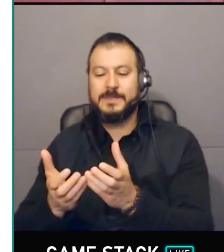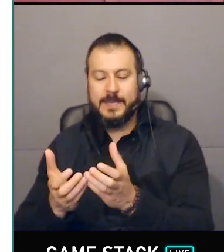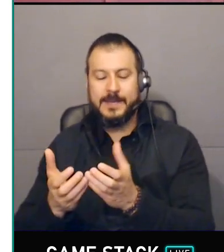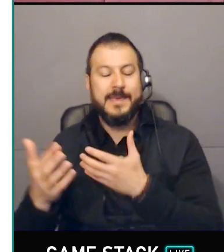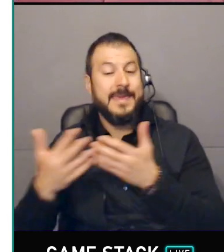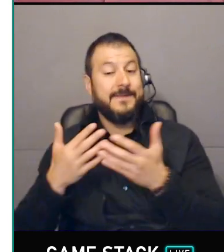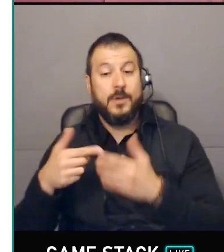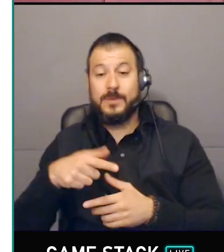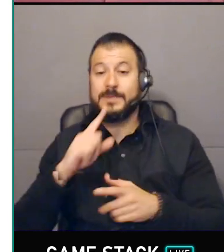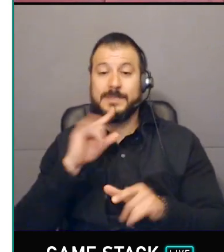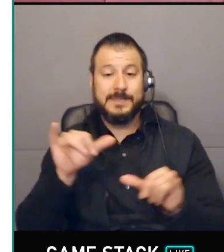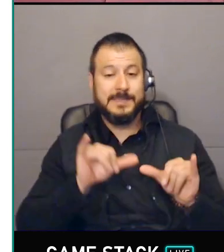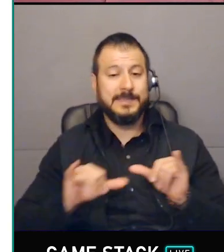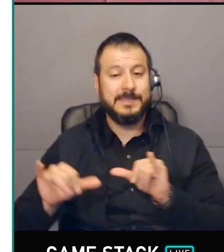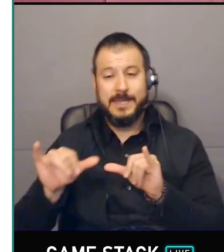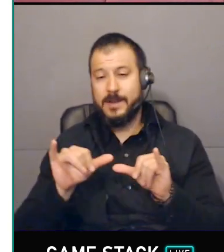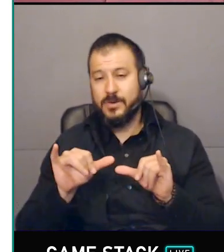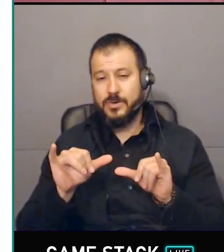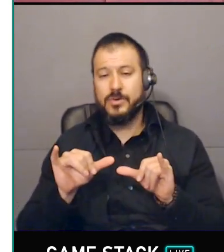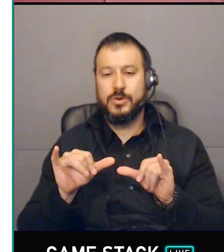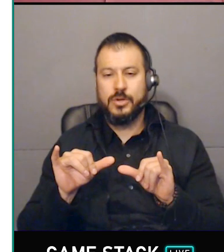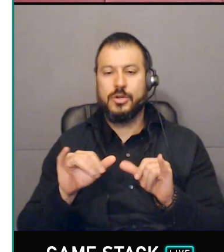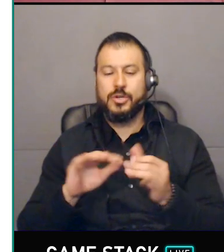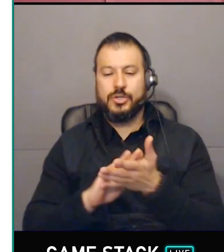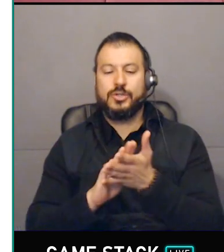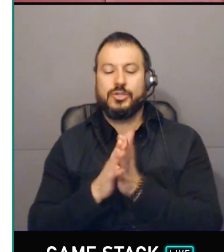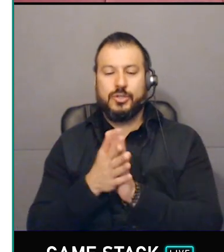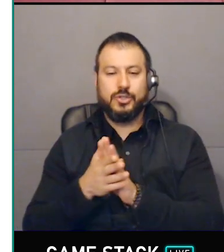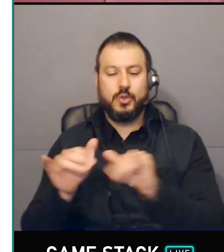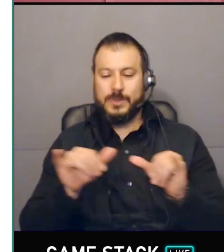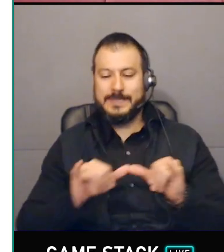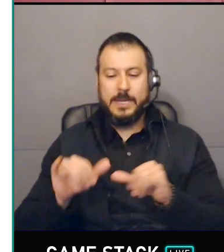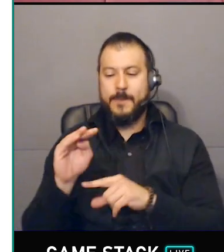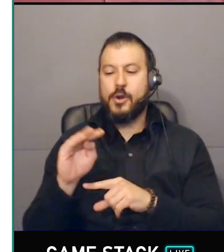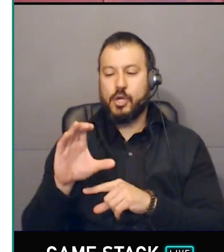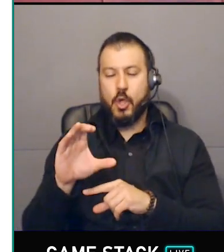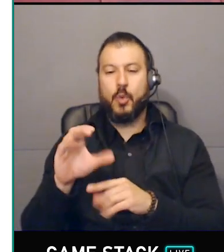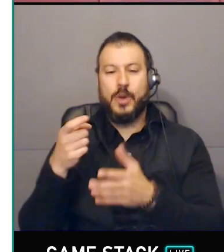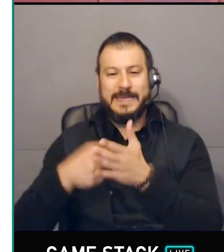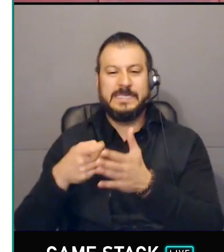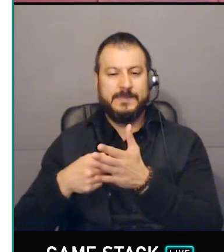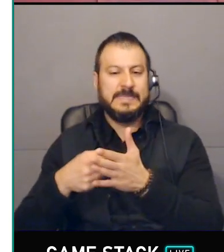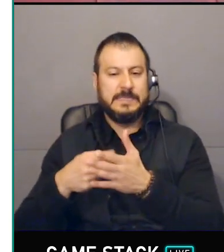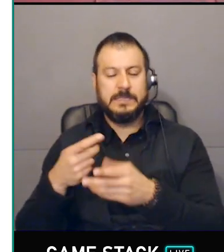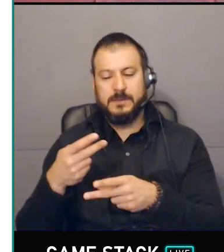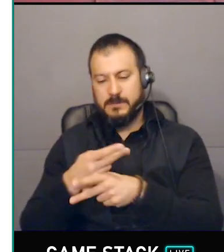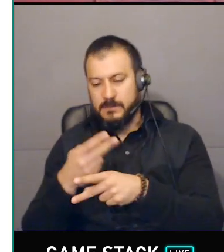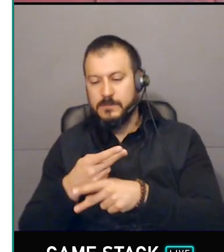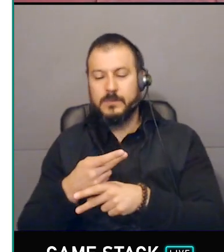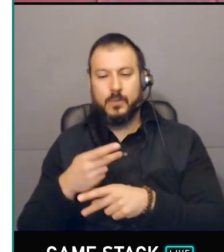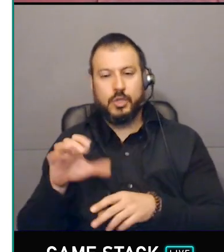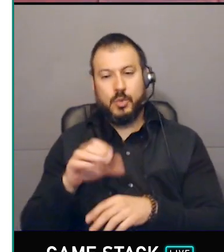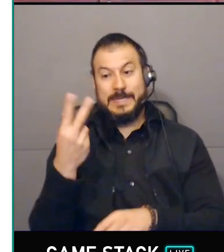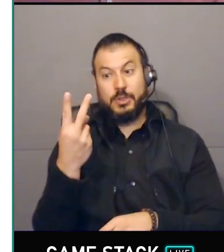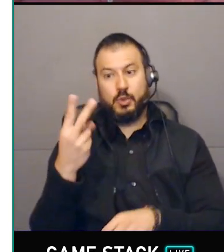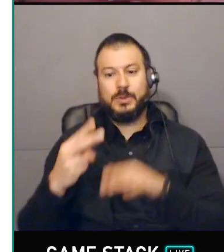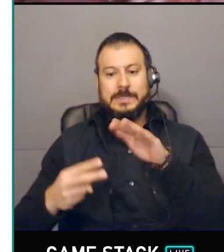it turns into a standard Monte Carlo estimate. We do it in two steps, and that's really key, because these two steps can run